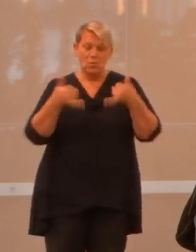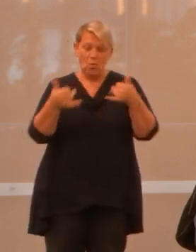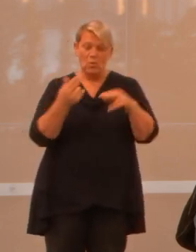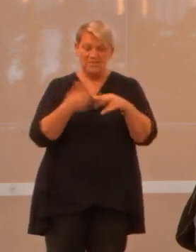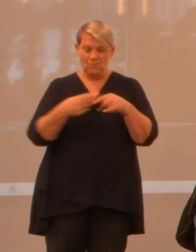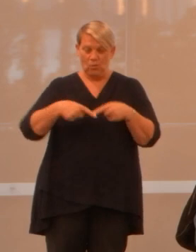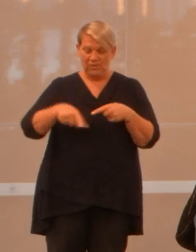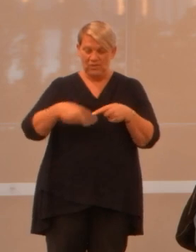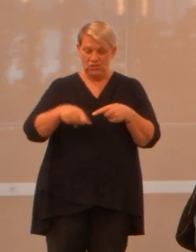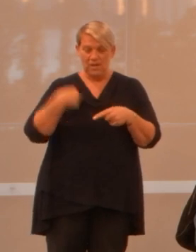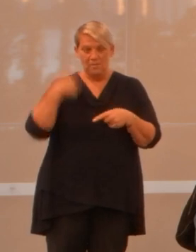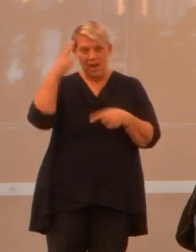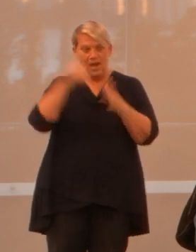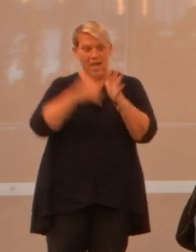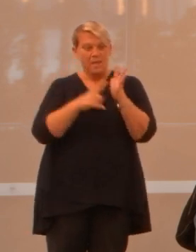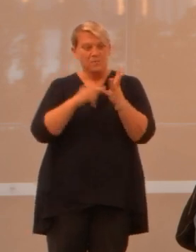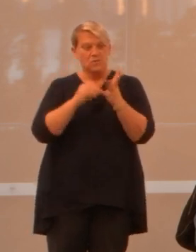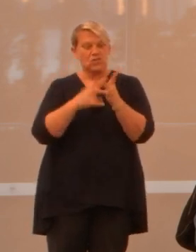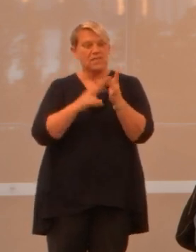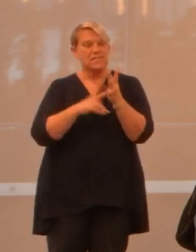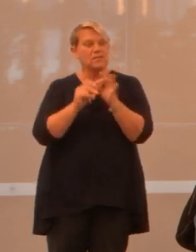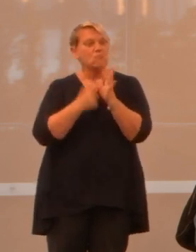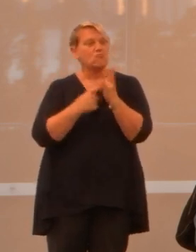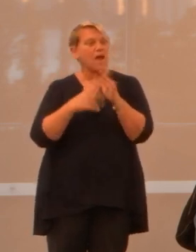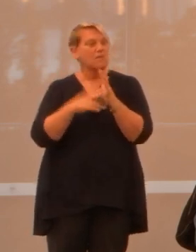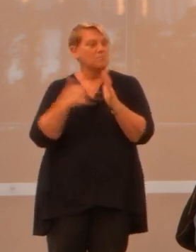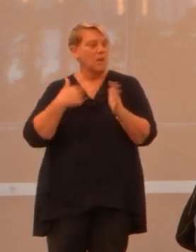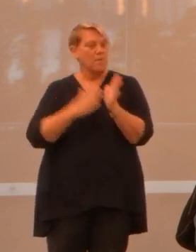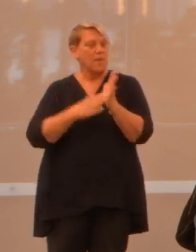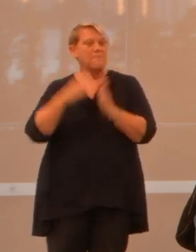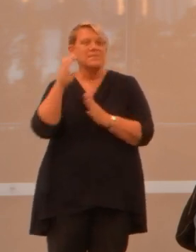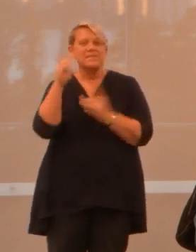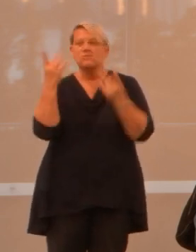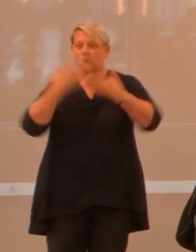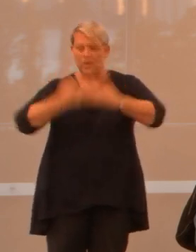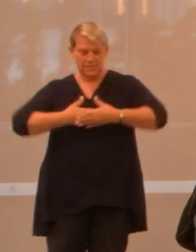My name is Justin Brown. I'll be your Master of Ceremonies tonight.